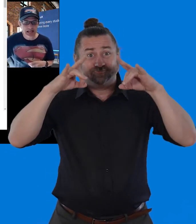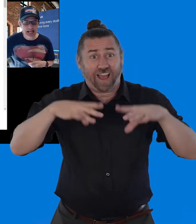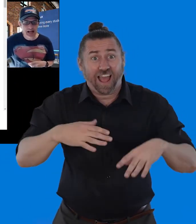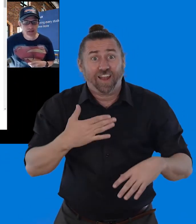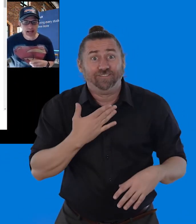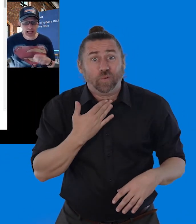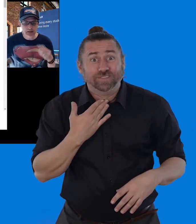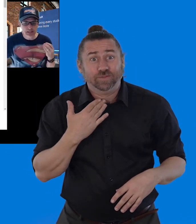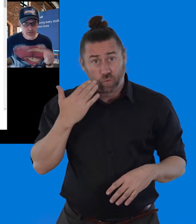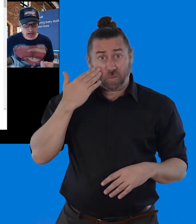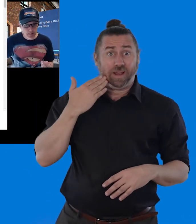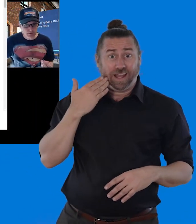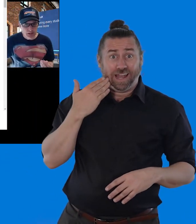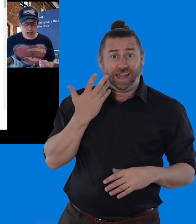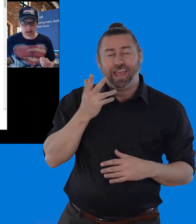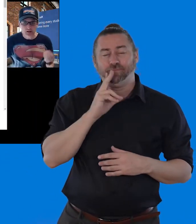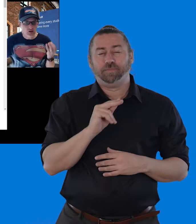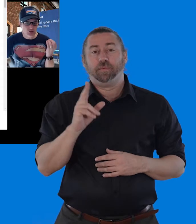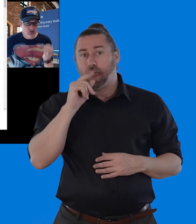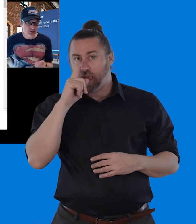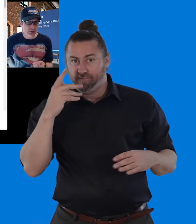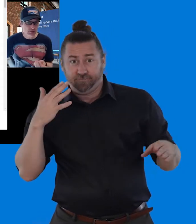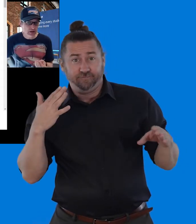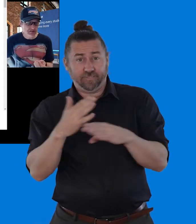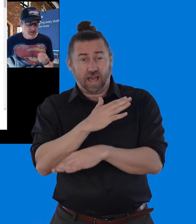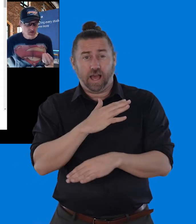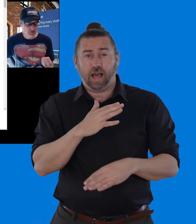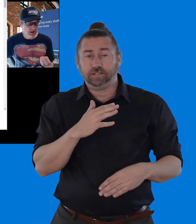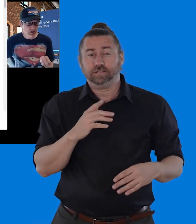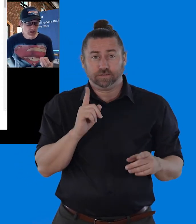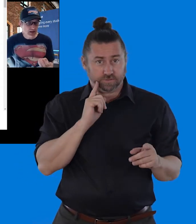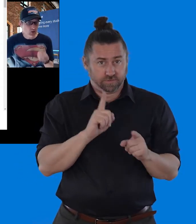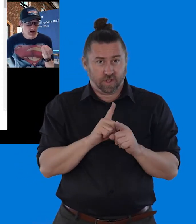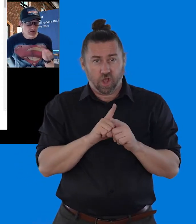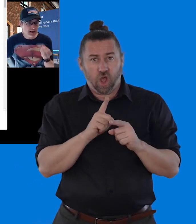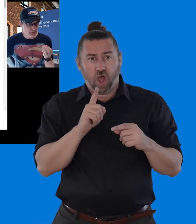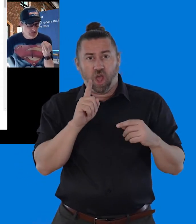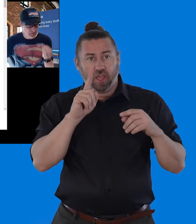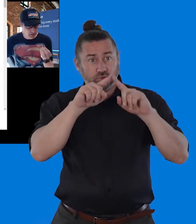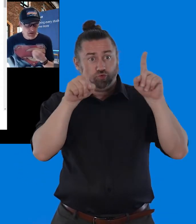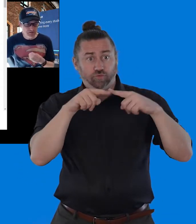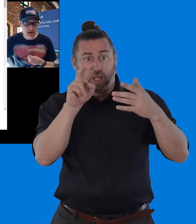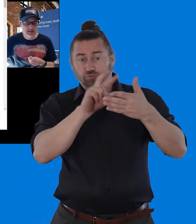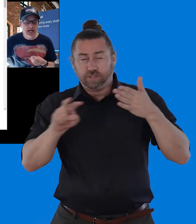And again, that can be sped up and it can go sort of screen reader fast. Or maybe not that quite fast, but very fast.